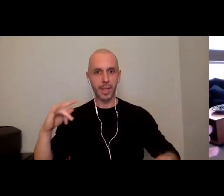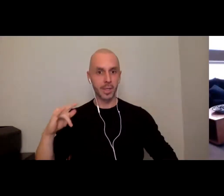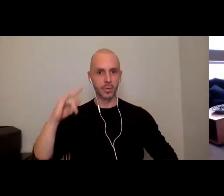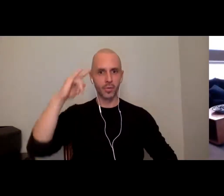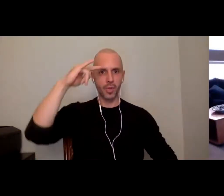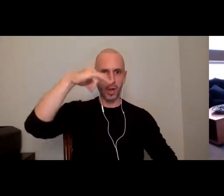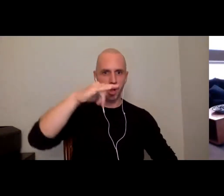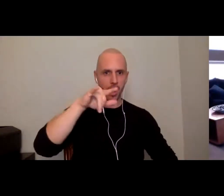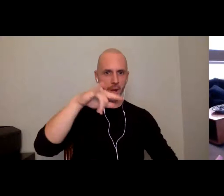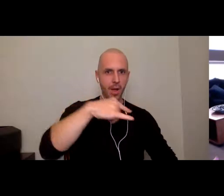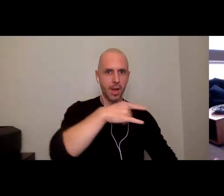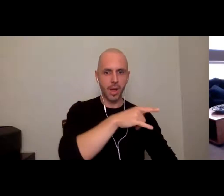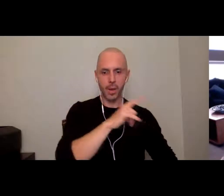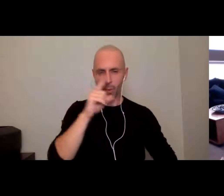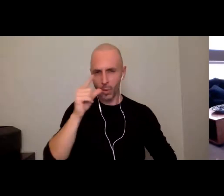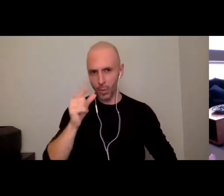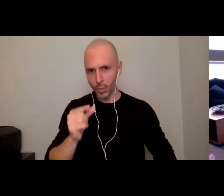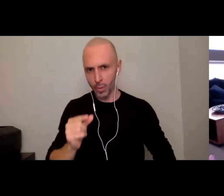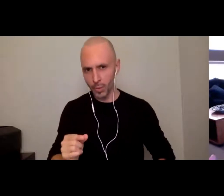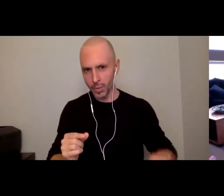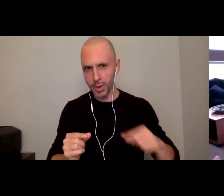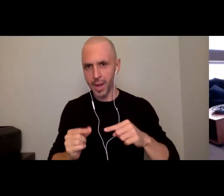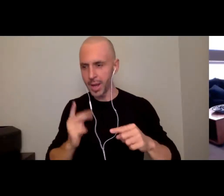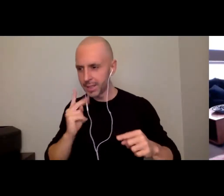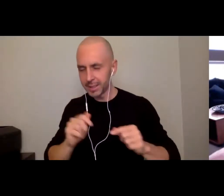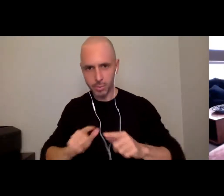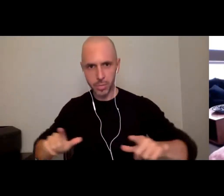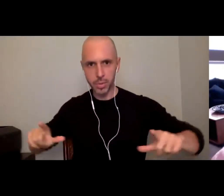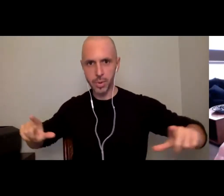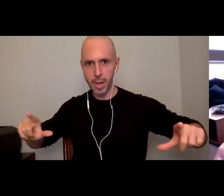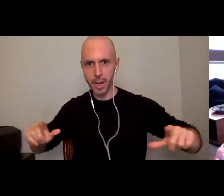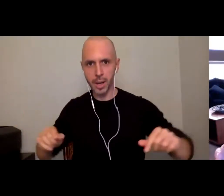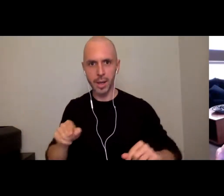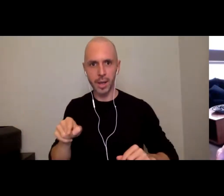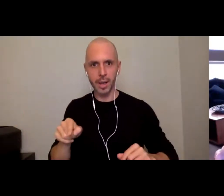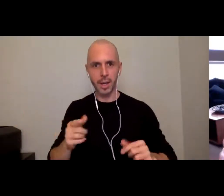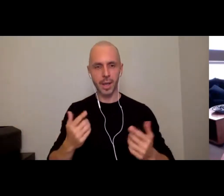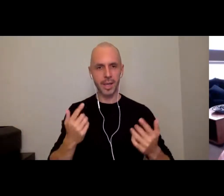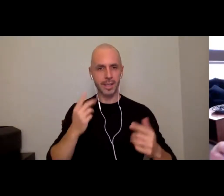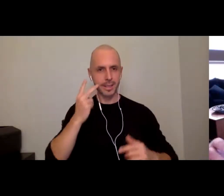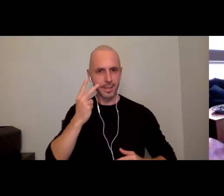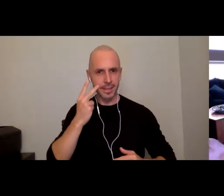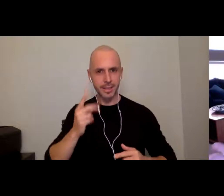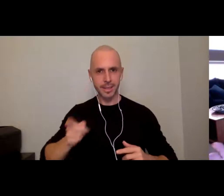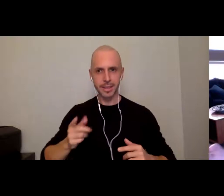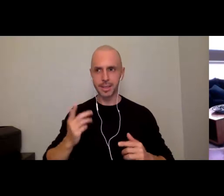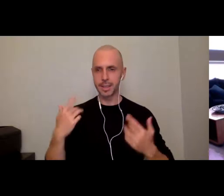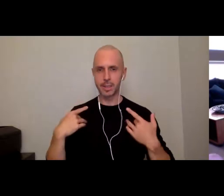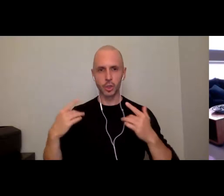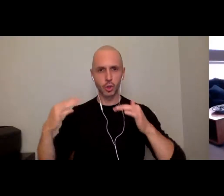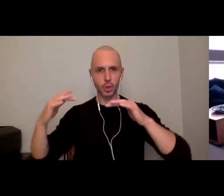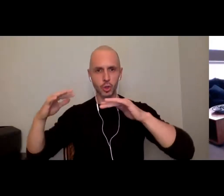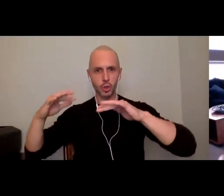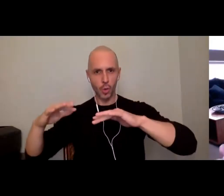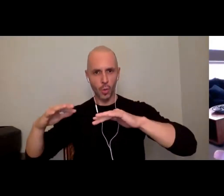all these sights that he had never seen before but the snow somehow made these outlines and so it's